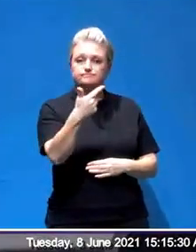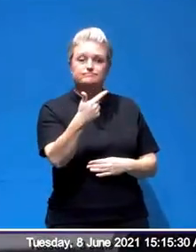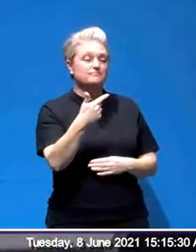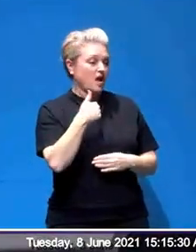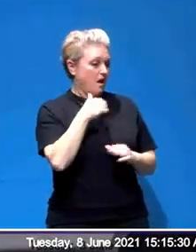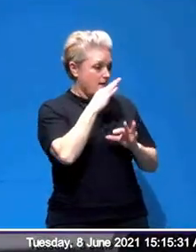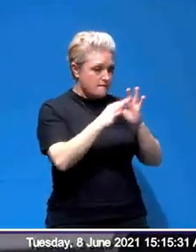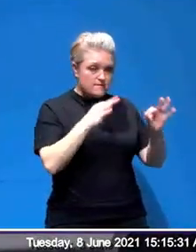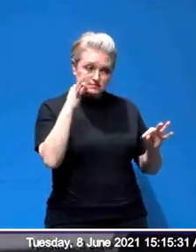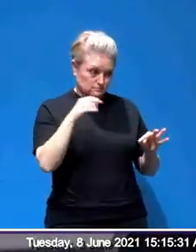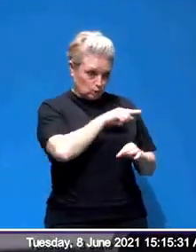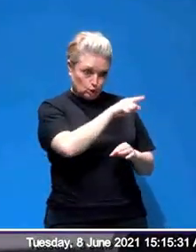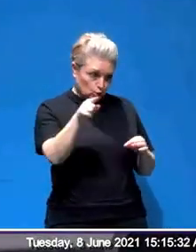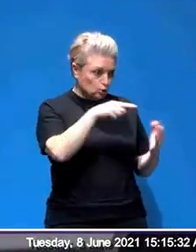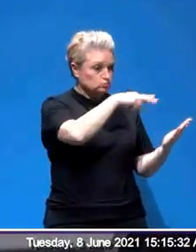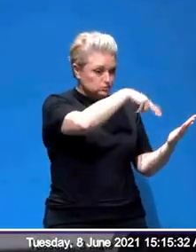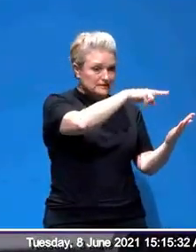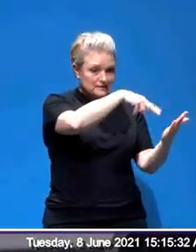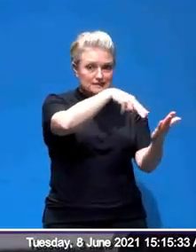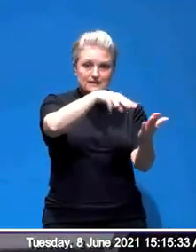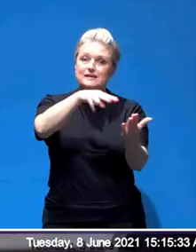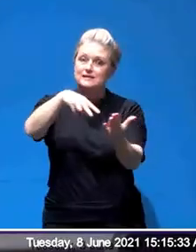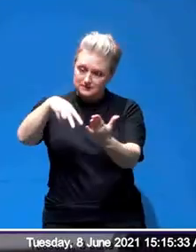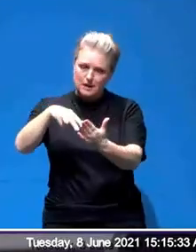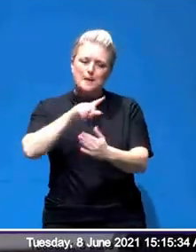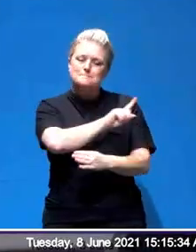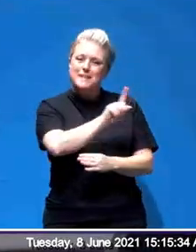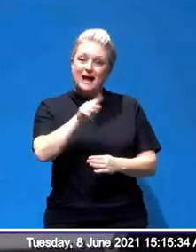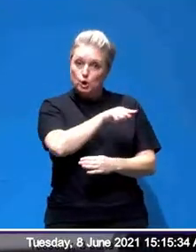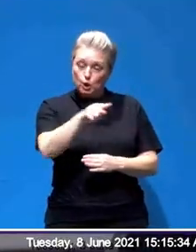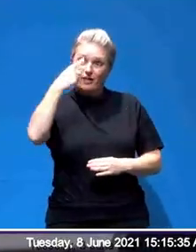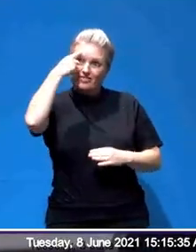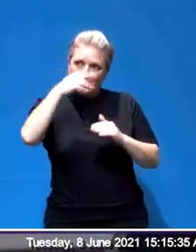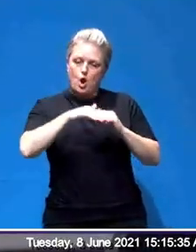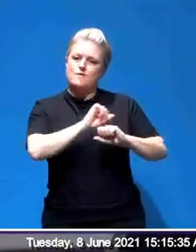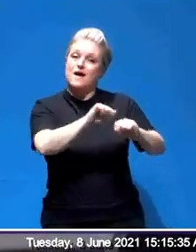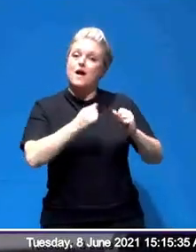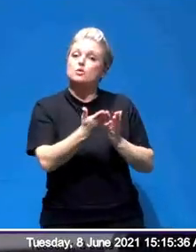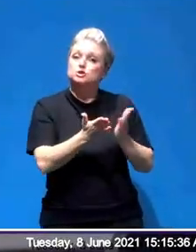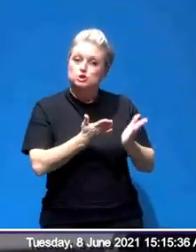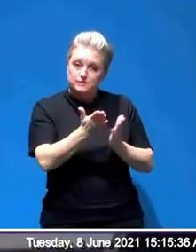And then I met with each of them and I said to them, "Talk to me about what's